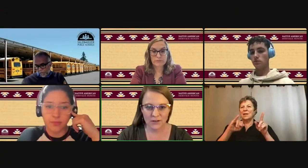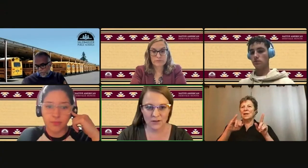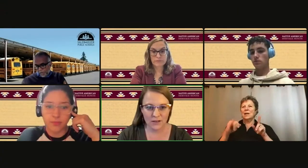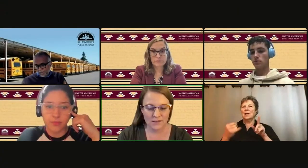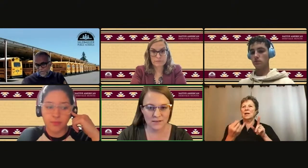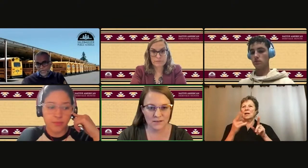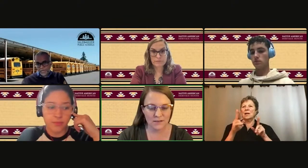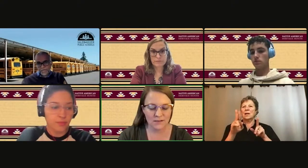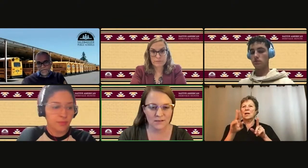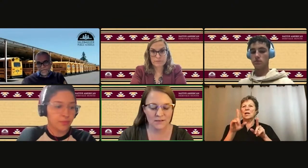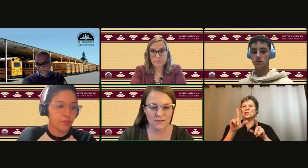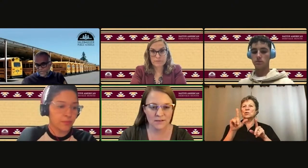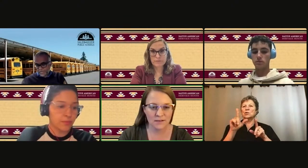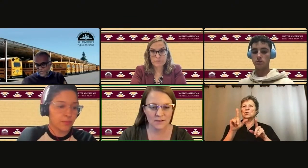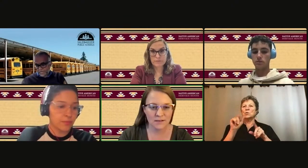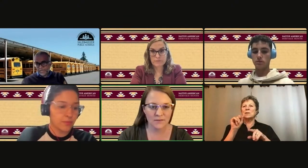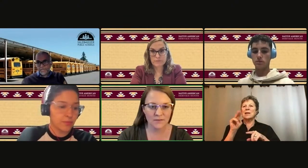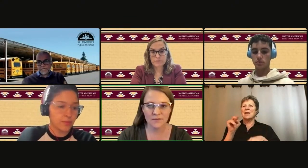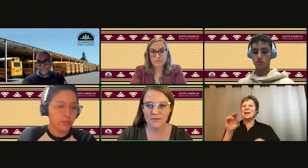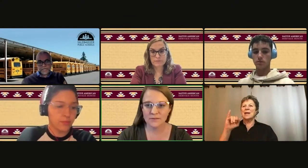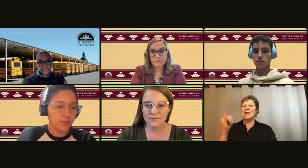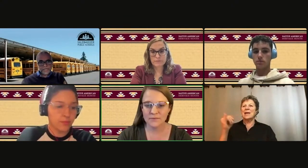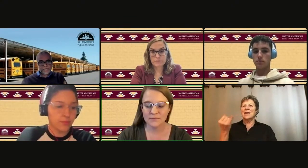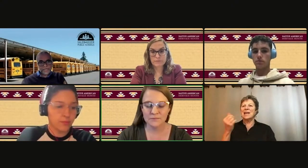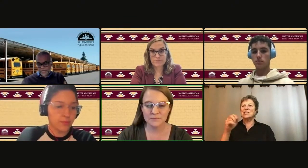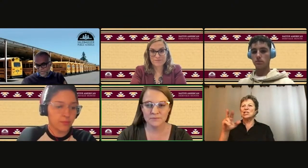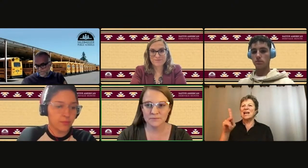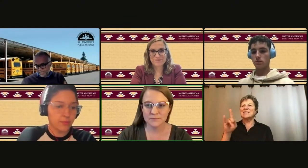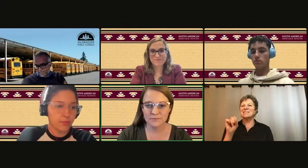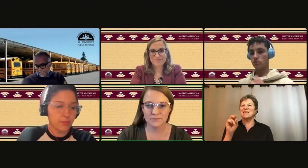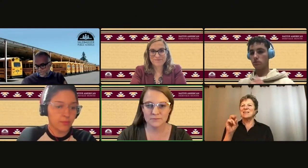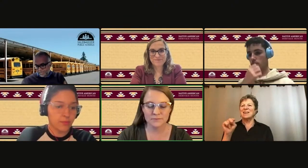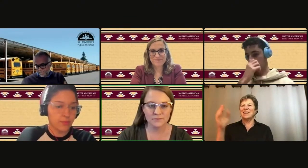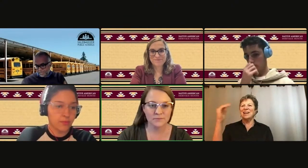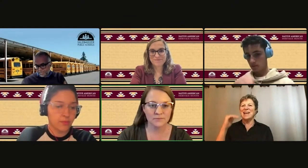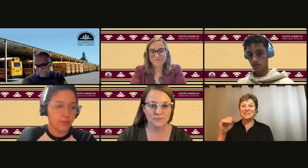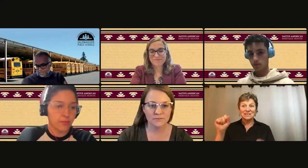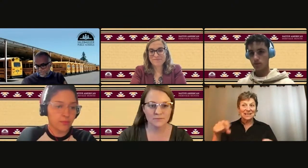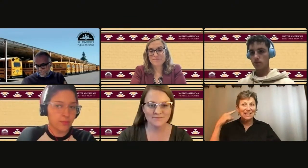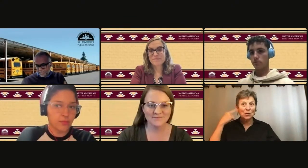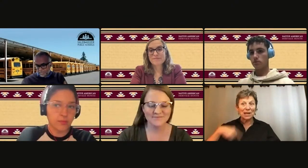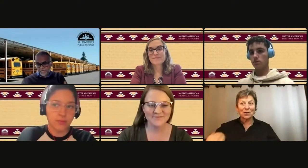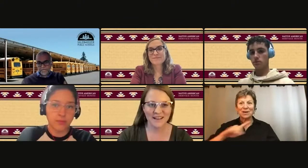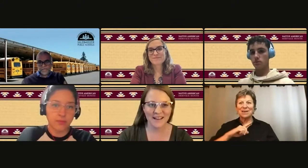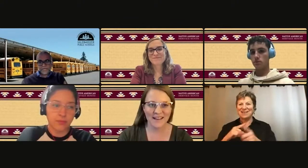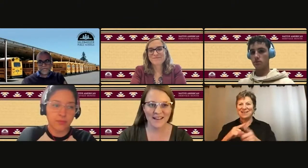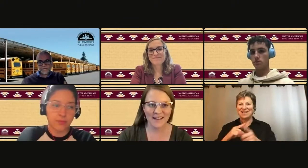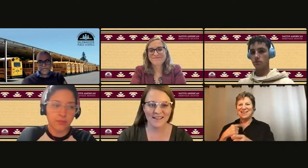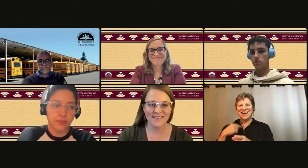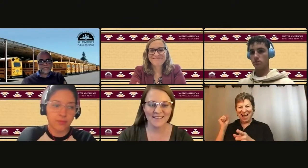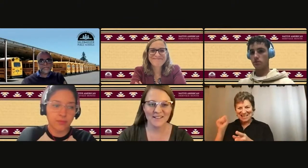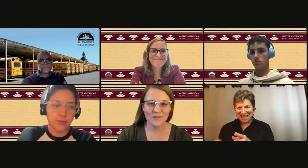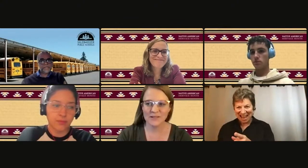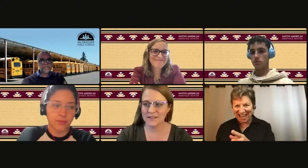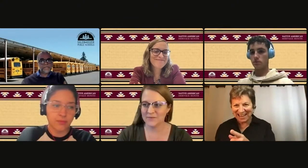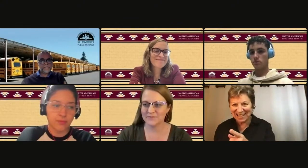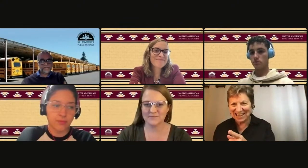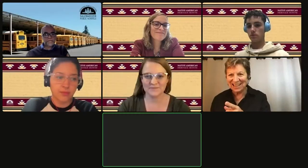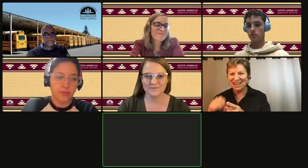NEXT UP, I THINK JULIANNE